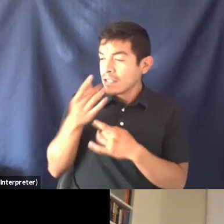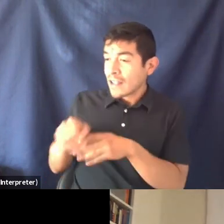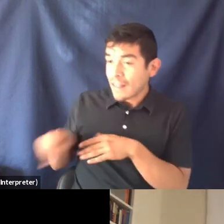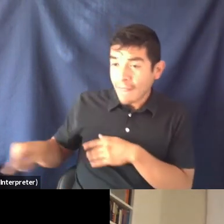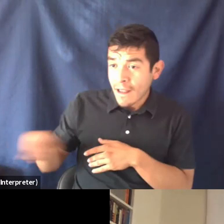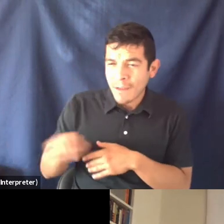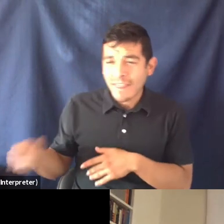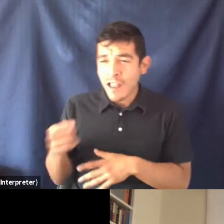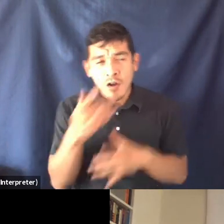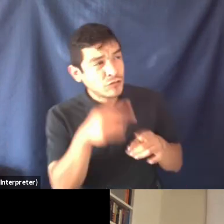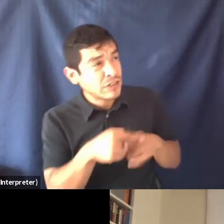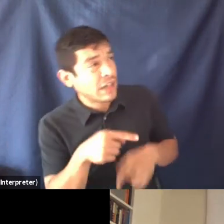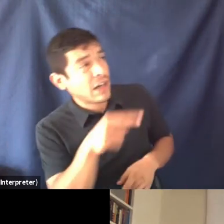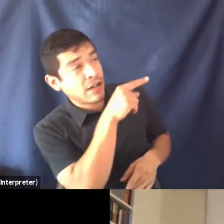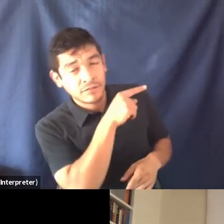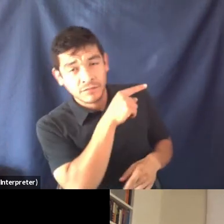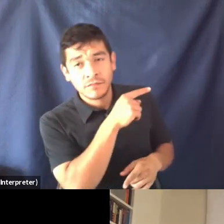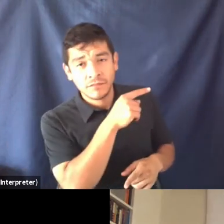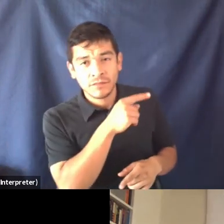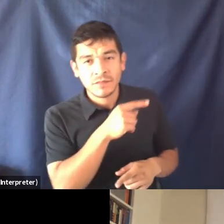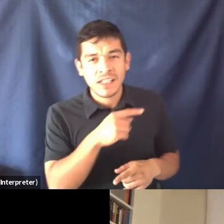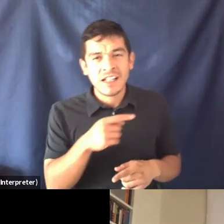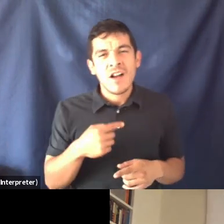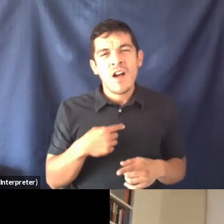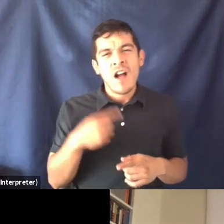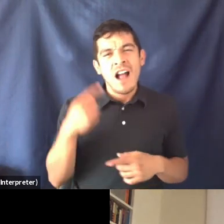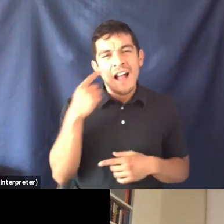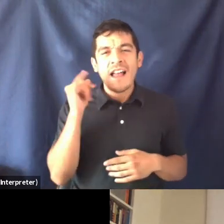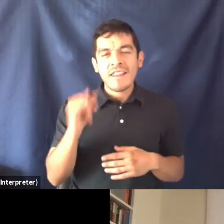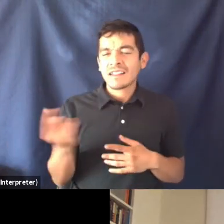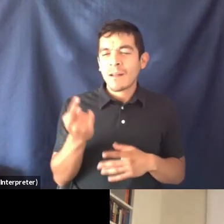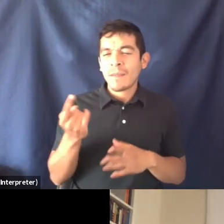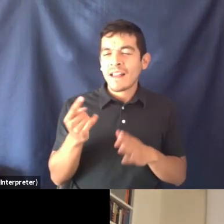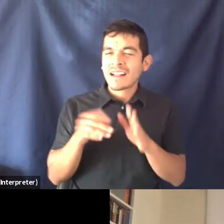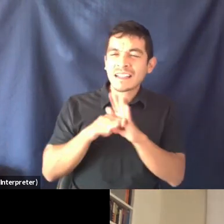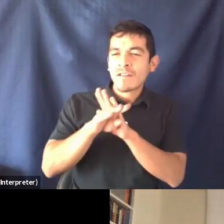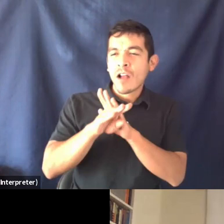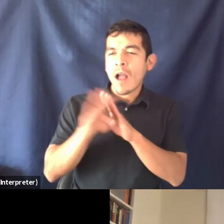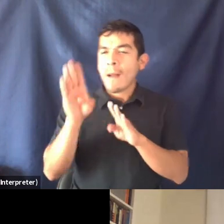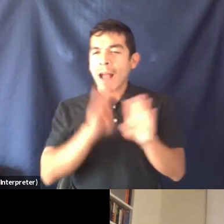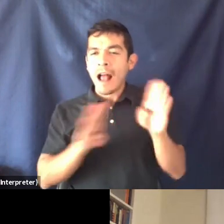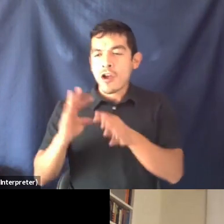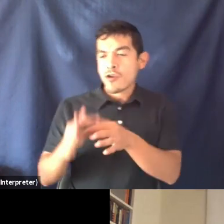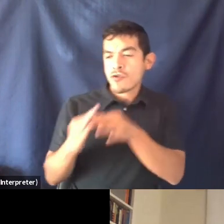about that sort of evolutionarily biological relationship that is reflected in the way the film